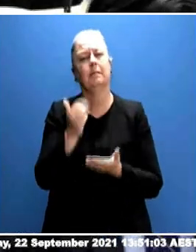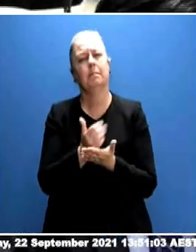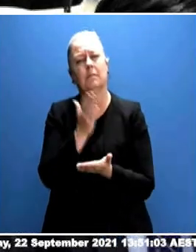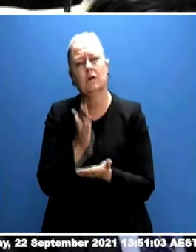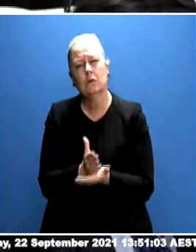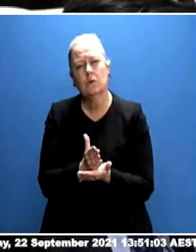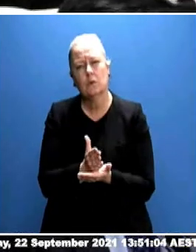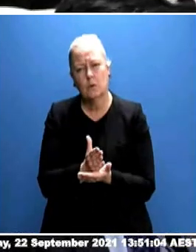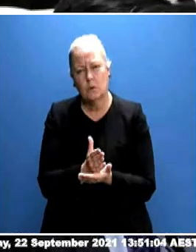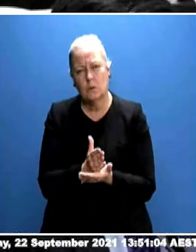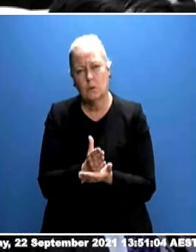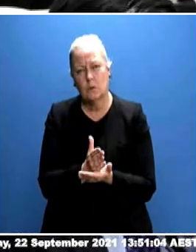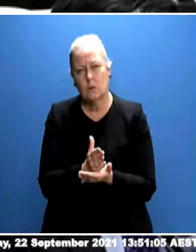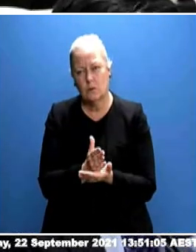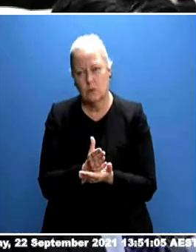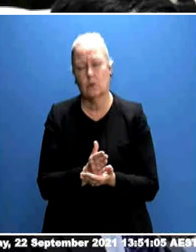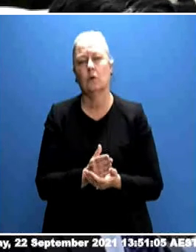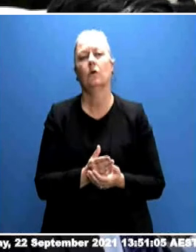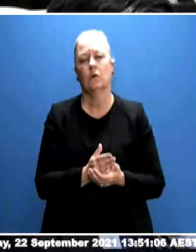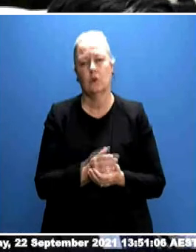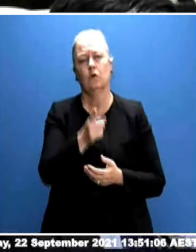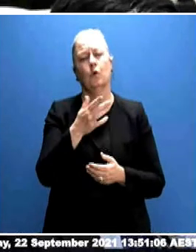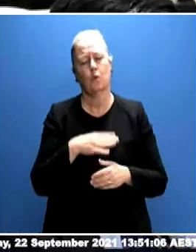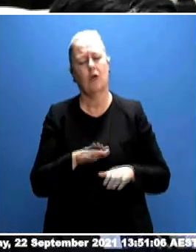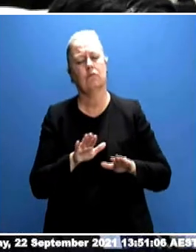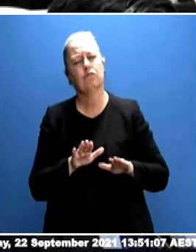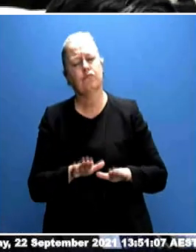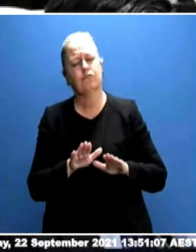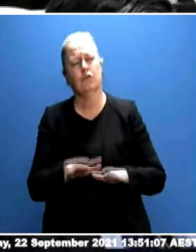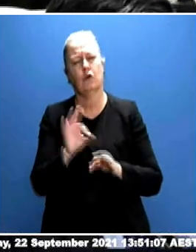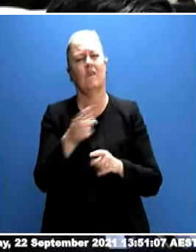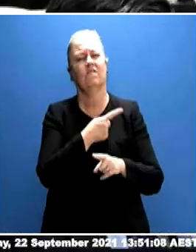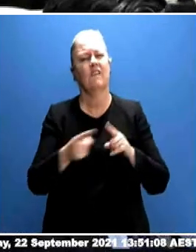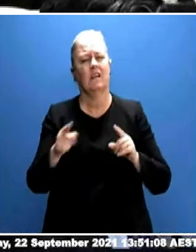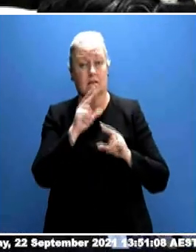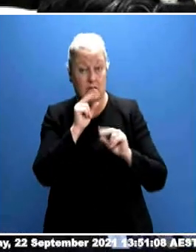keep a relatively even pace so the Auslan interpreters can keep up, and for